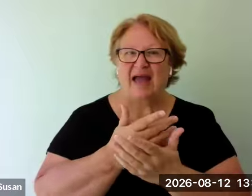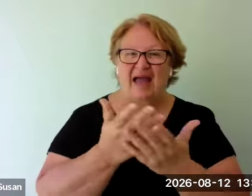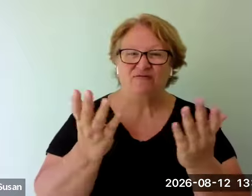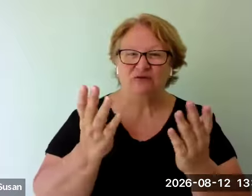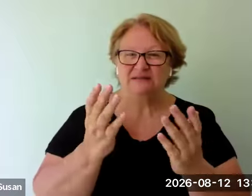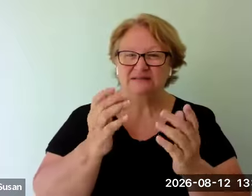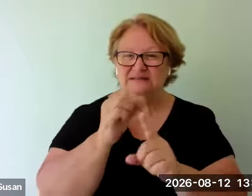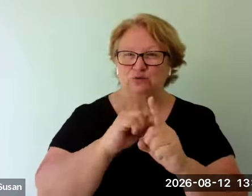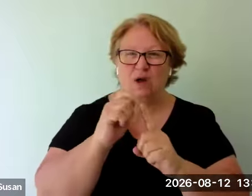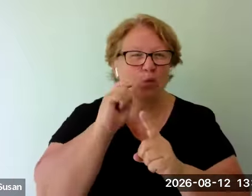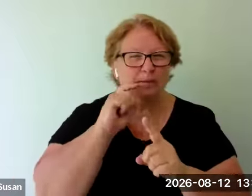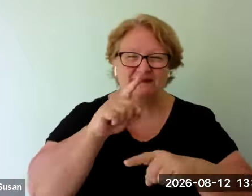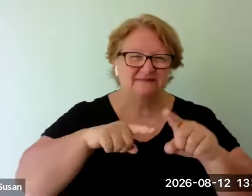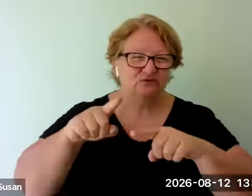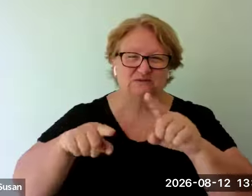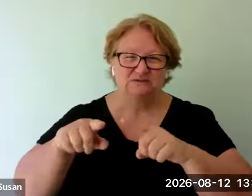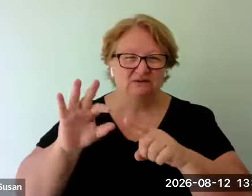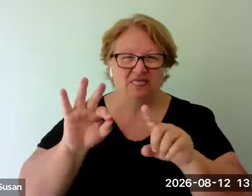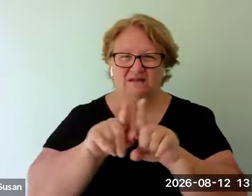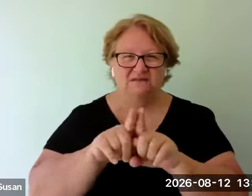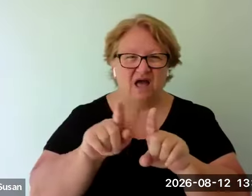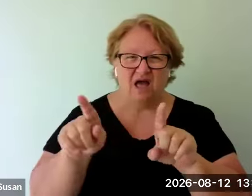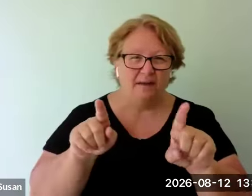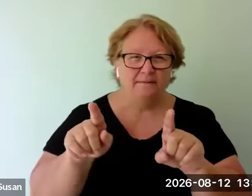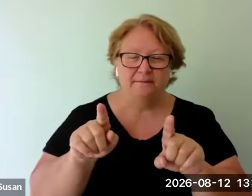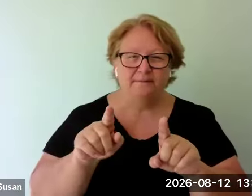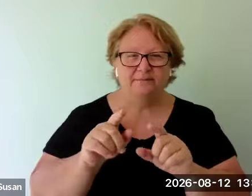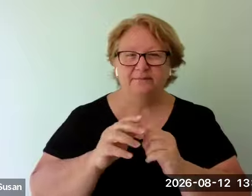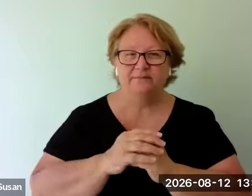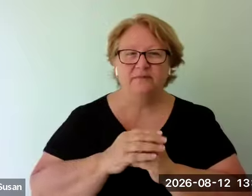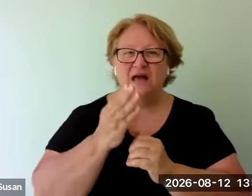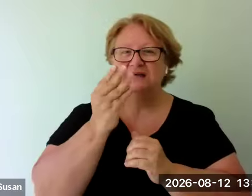roles or expectations around that because